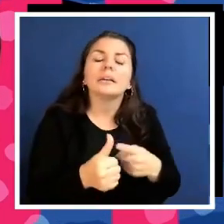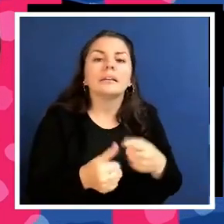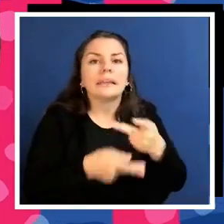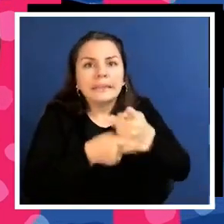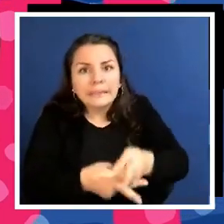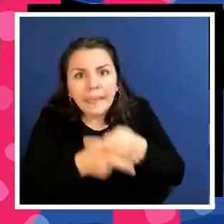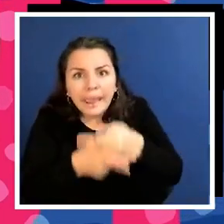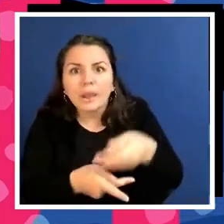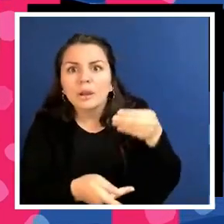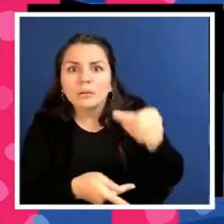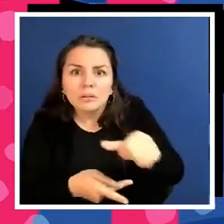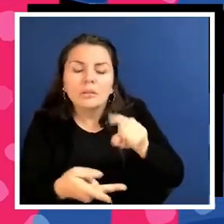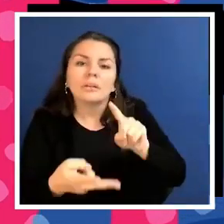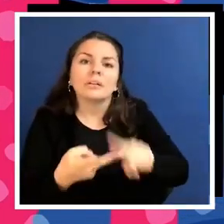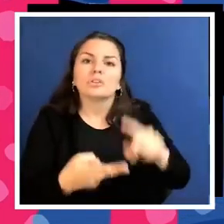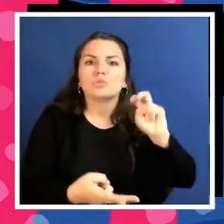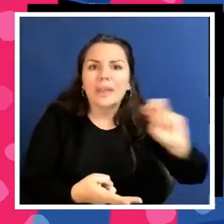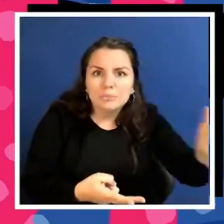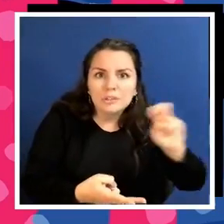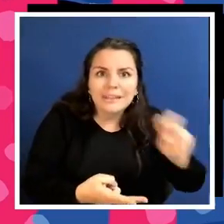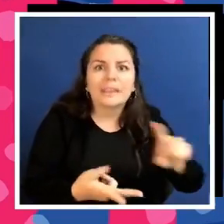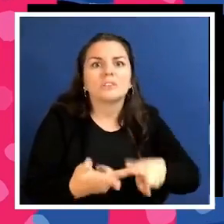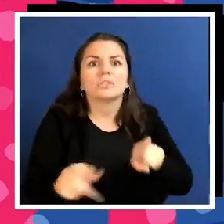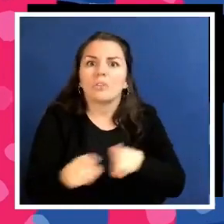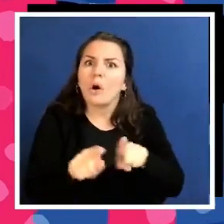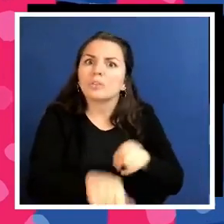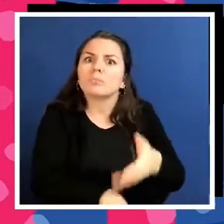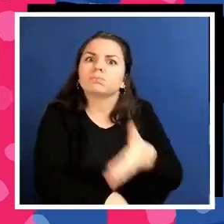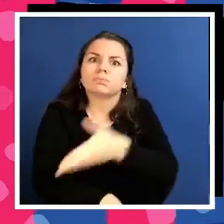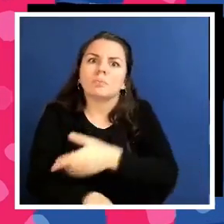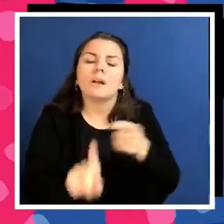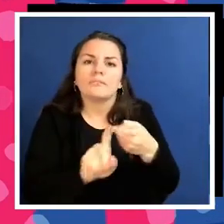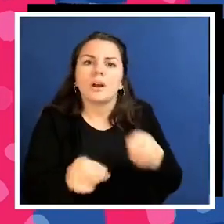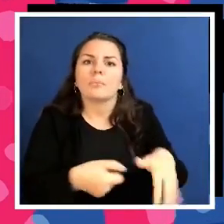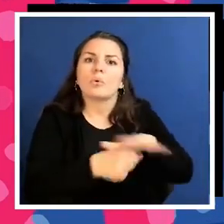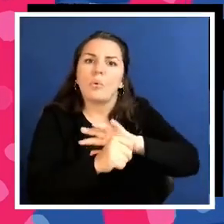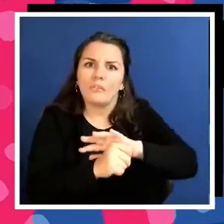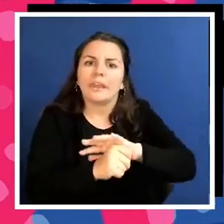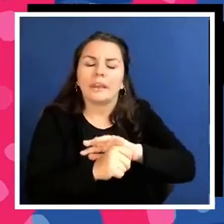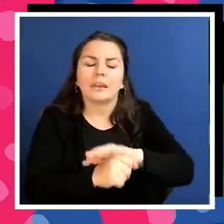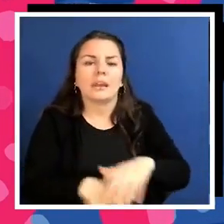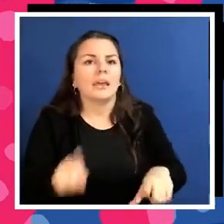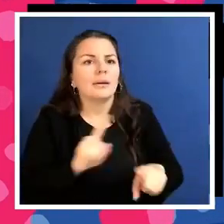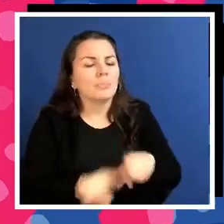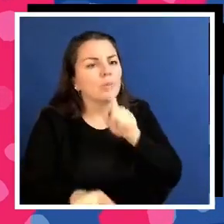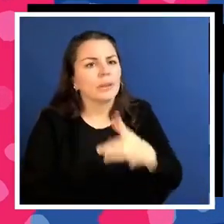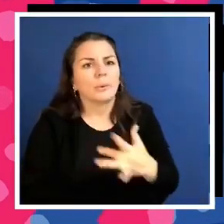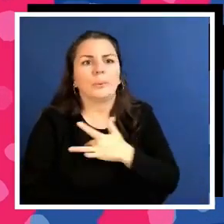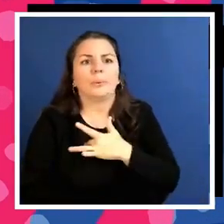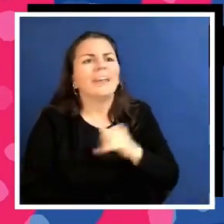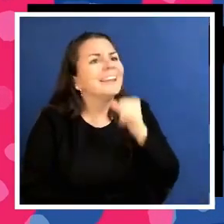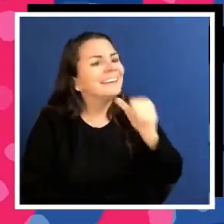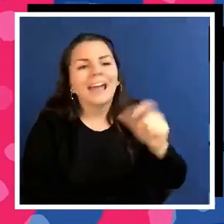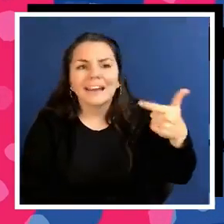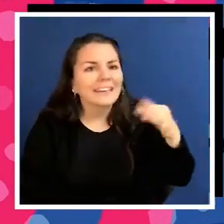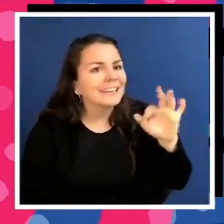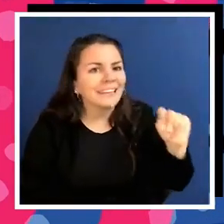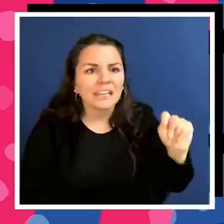EXTRA 250-300 WILL MEAN ALL THE DIFFERENCE BETWEEN CHILDCARE, TRANSPORTATION, RECOVERY FROM